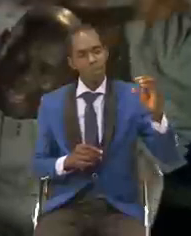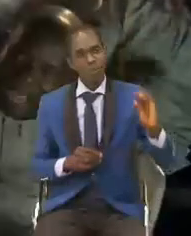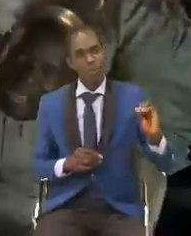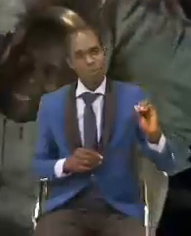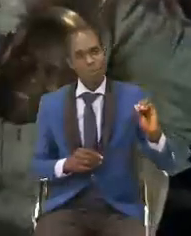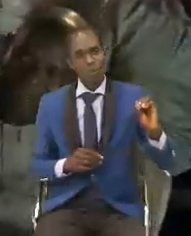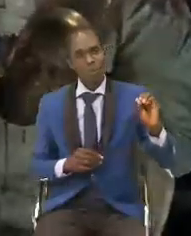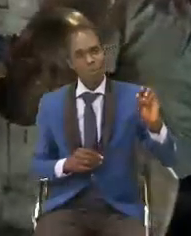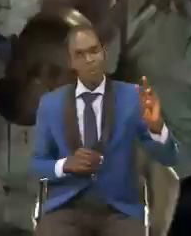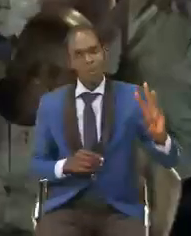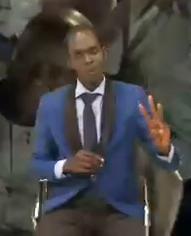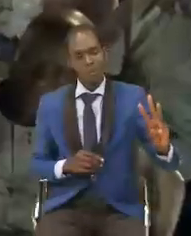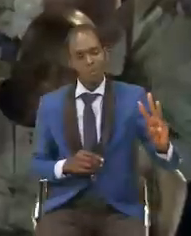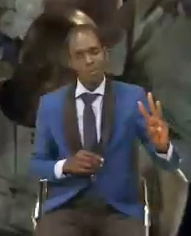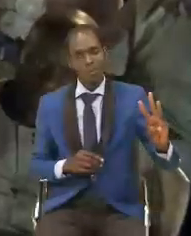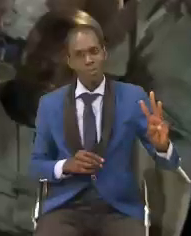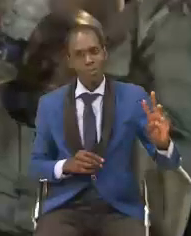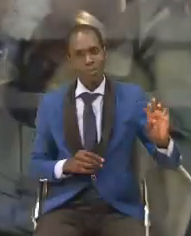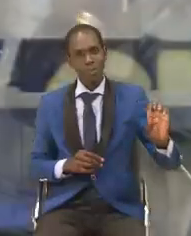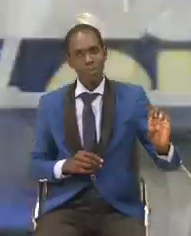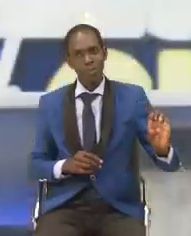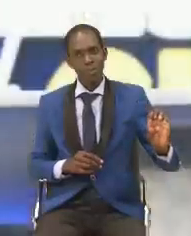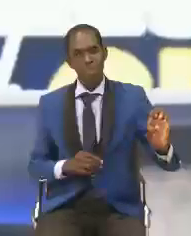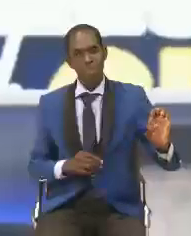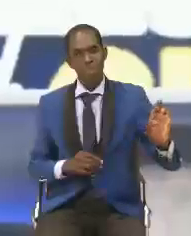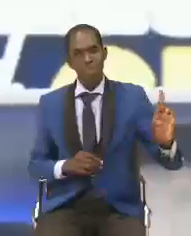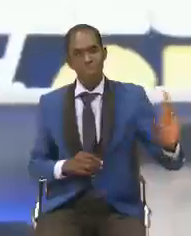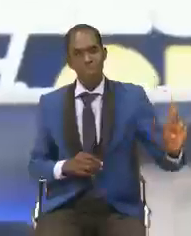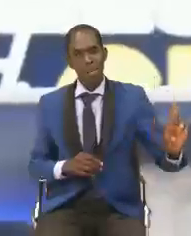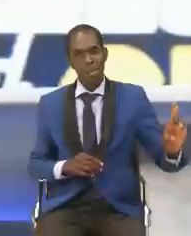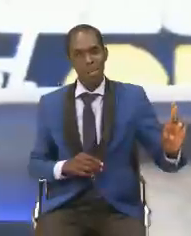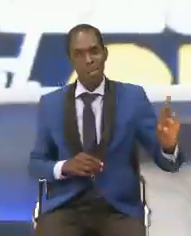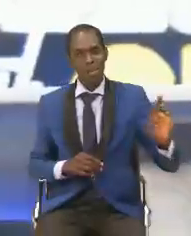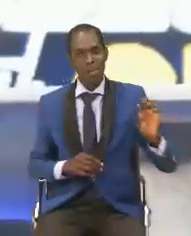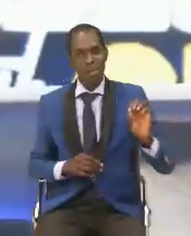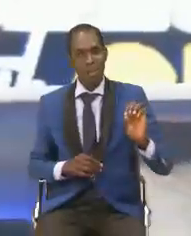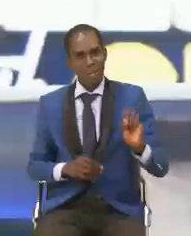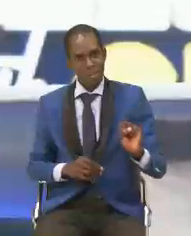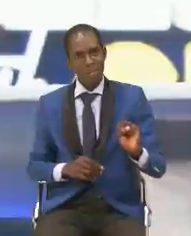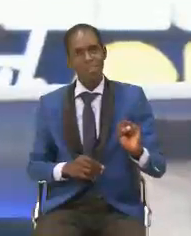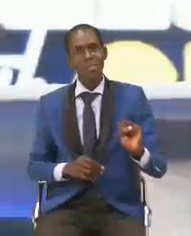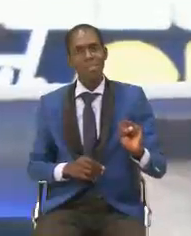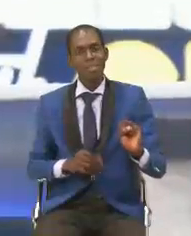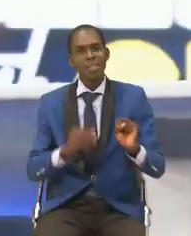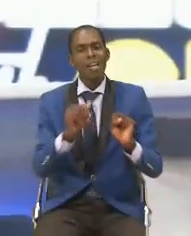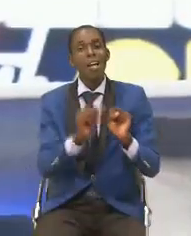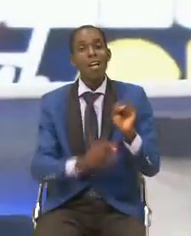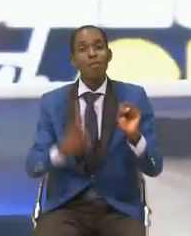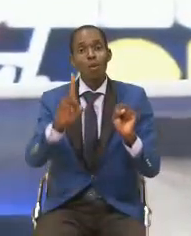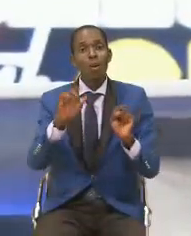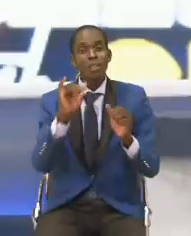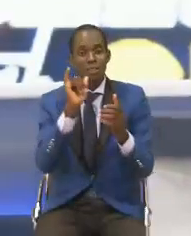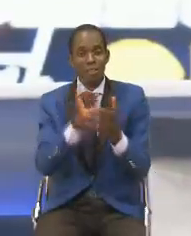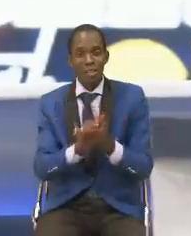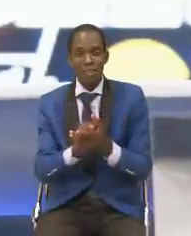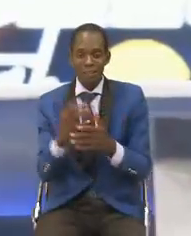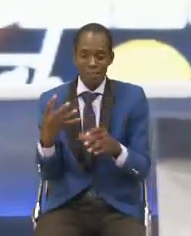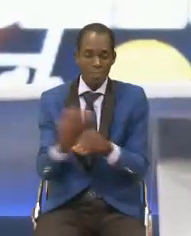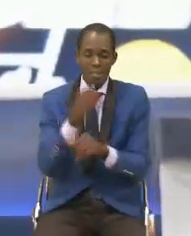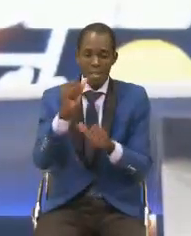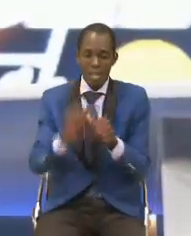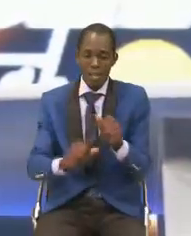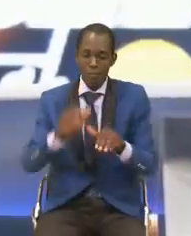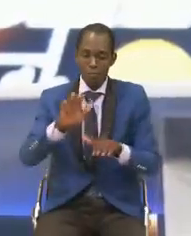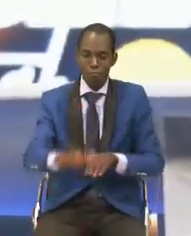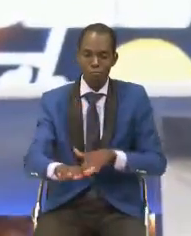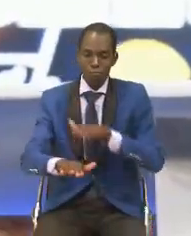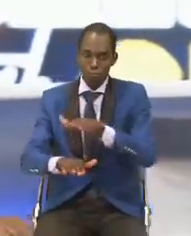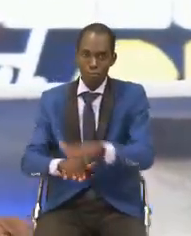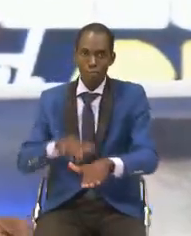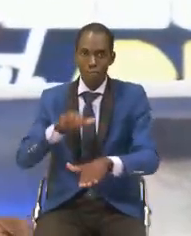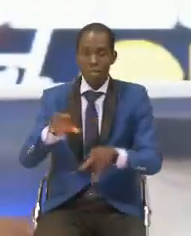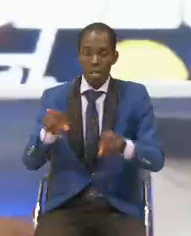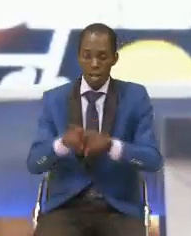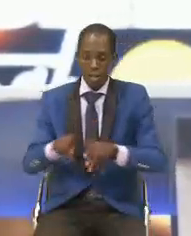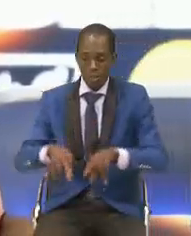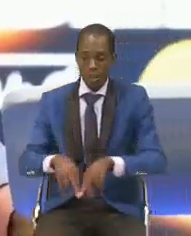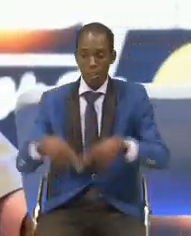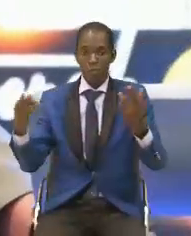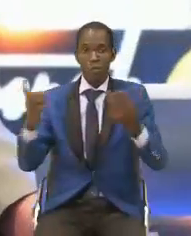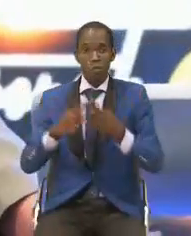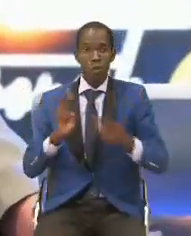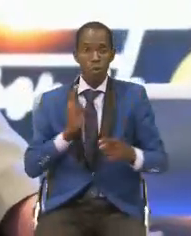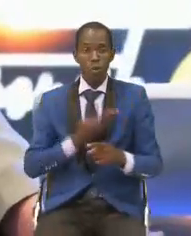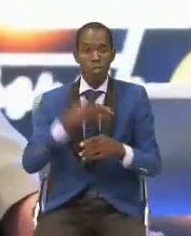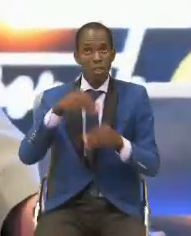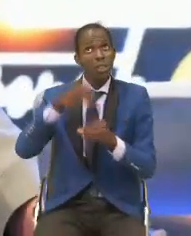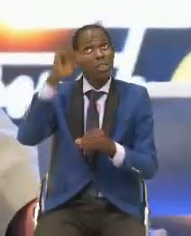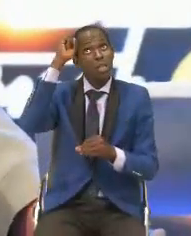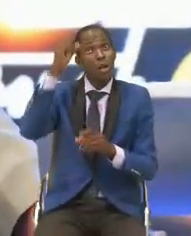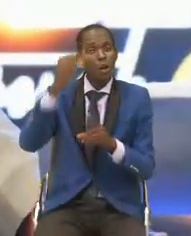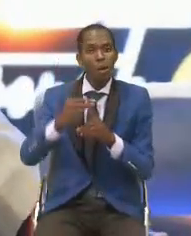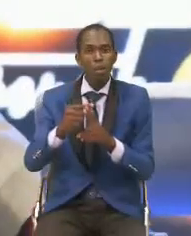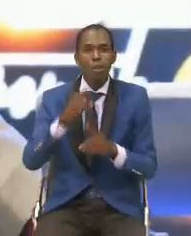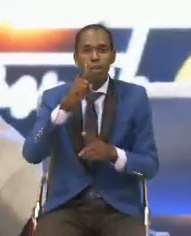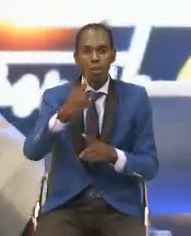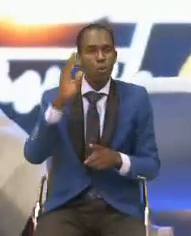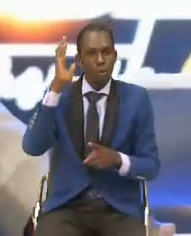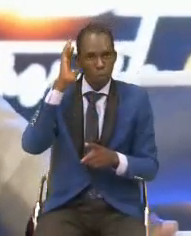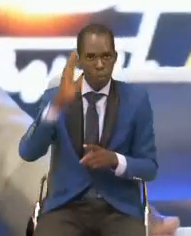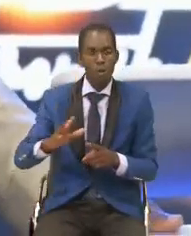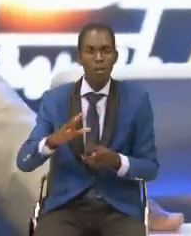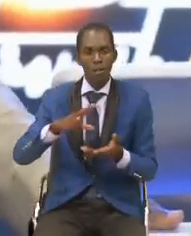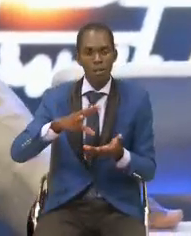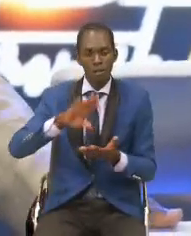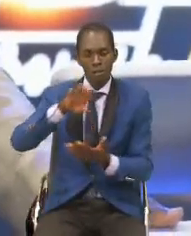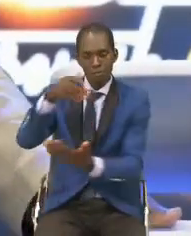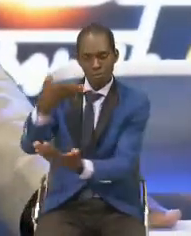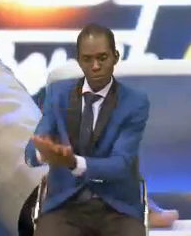s h o w e r s everyone that takes every step as is revealed unto us in his word